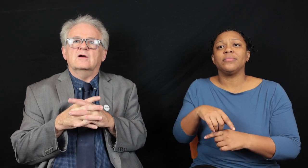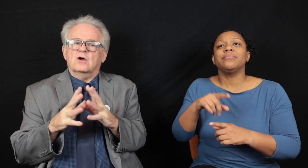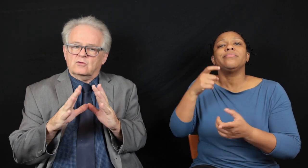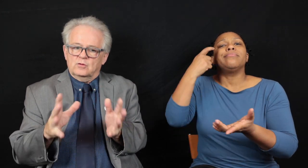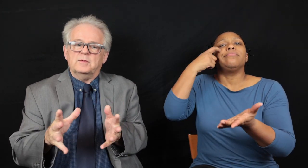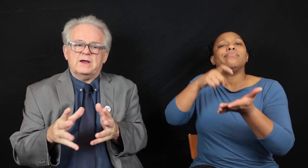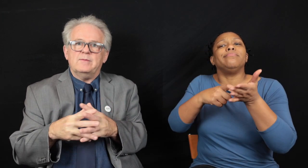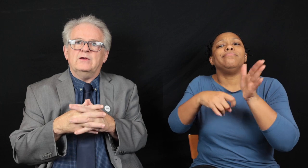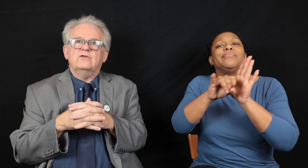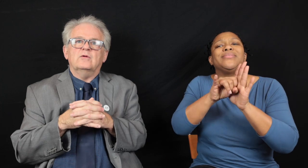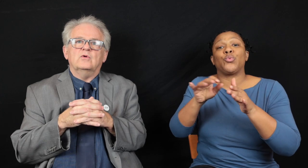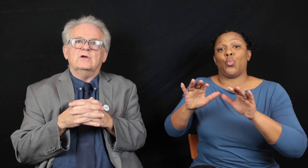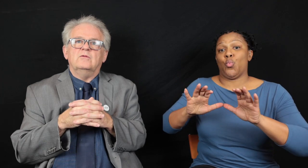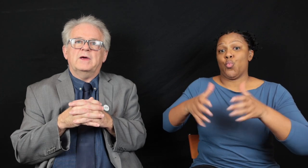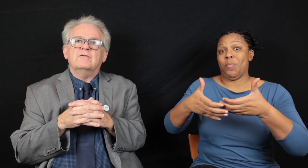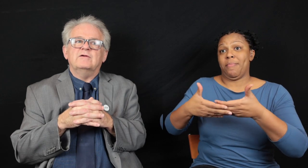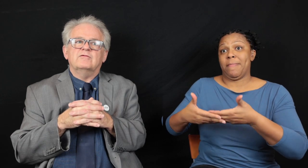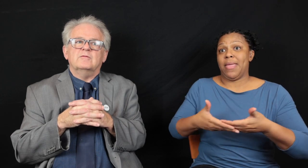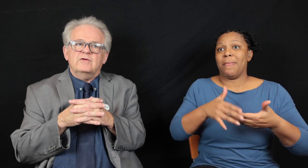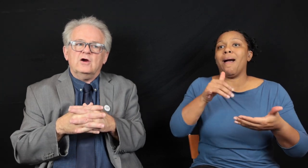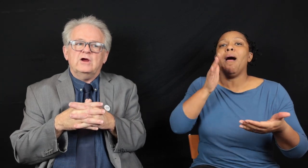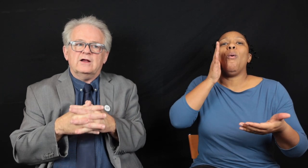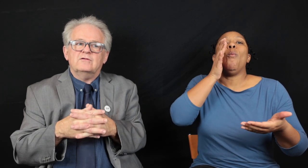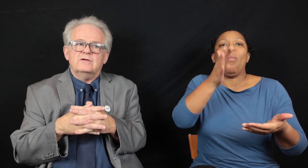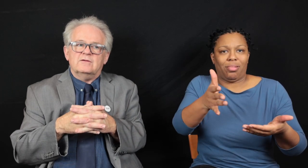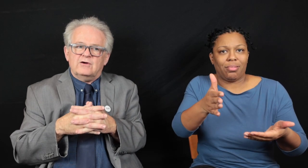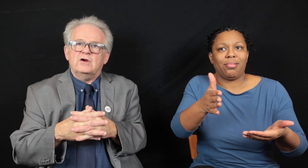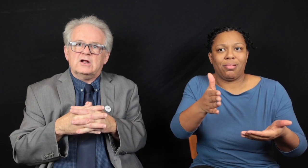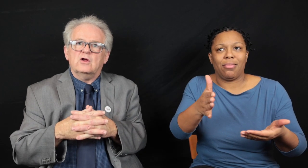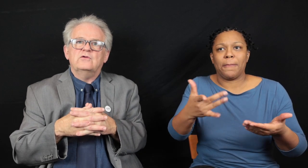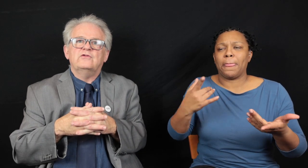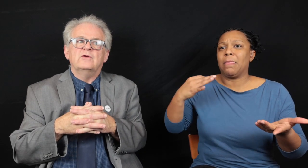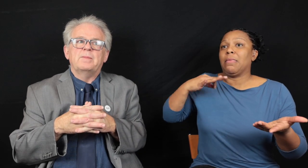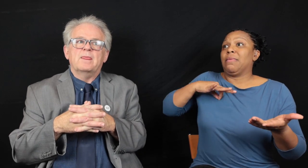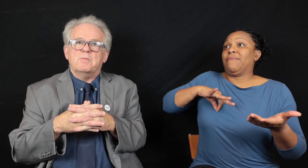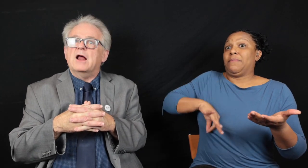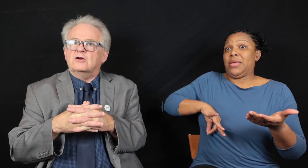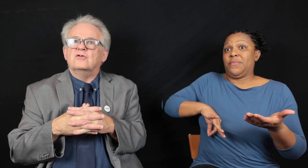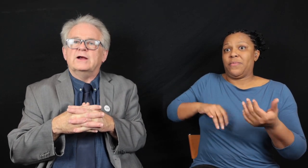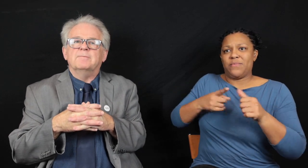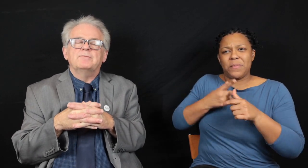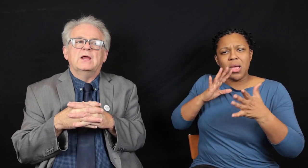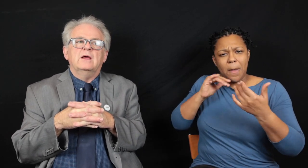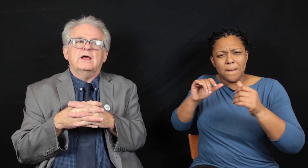identifying a group of babies that would benefit from very, very close monitoring